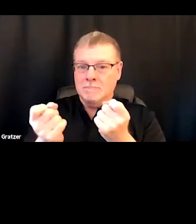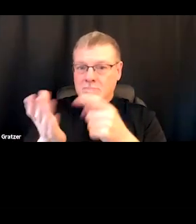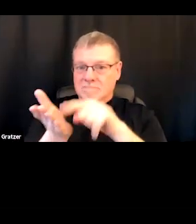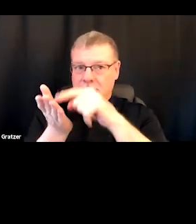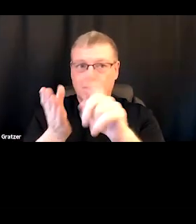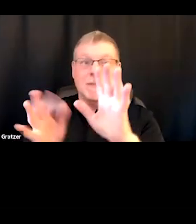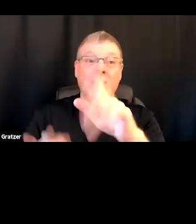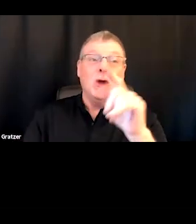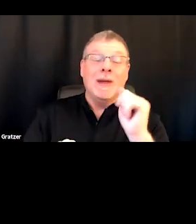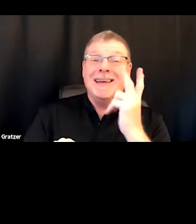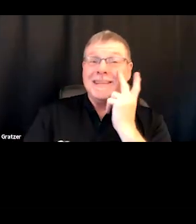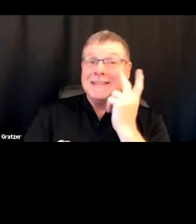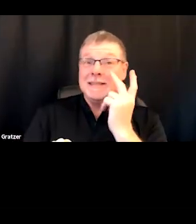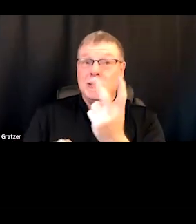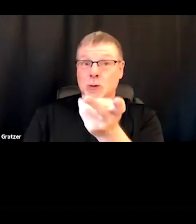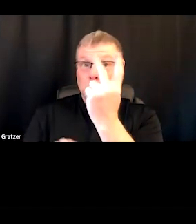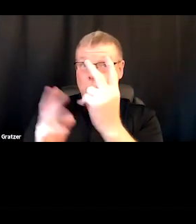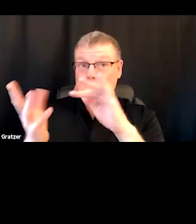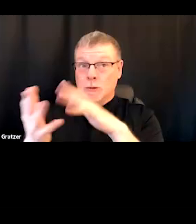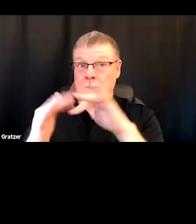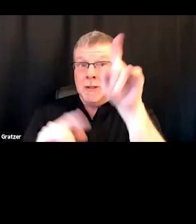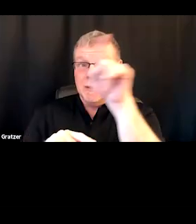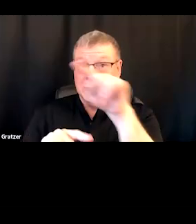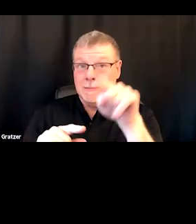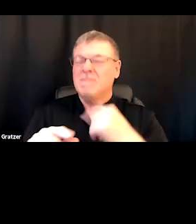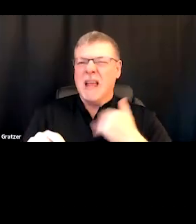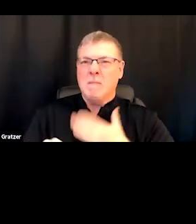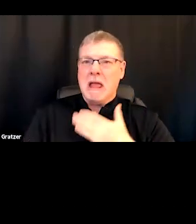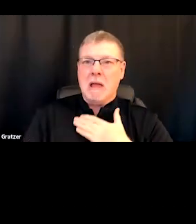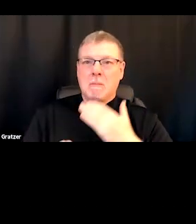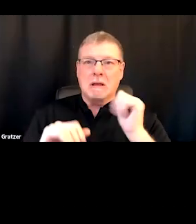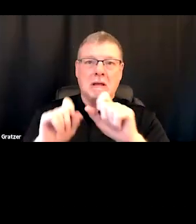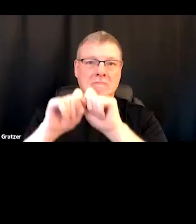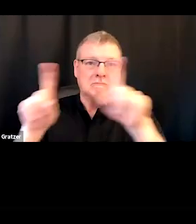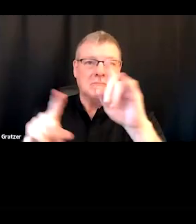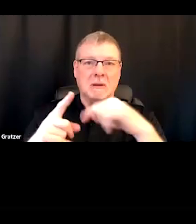And you can see two of the studies here, I'm happy to kind of send those out as well as needed,